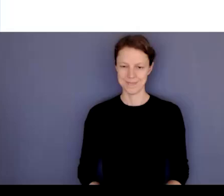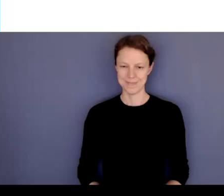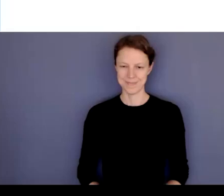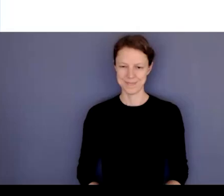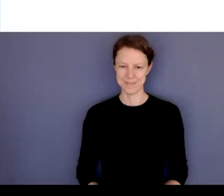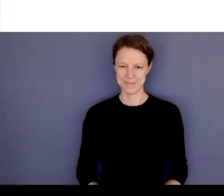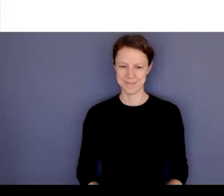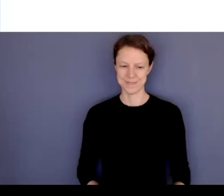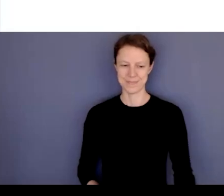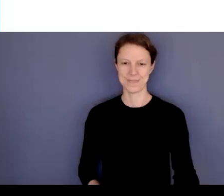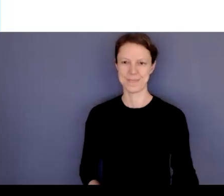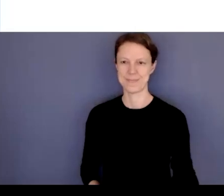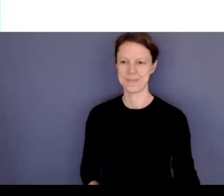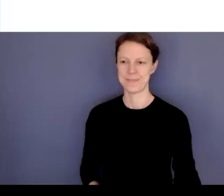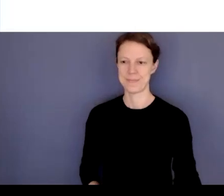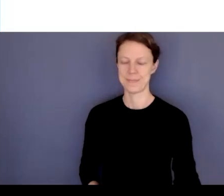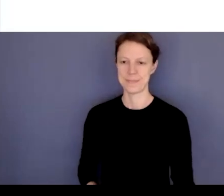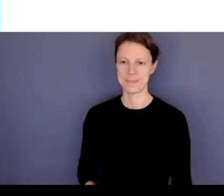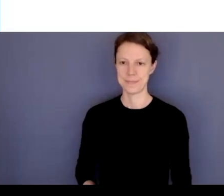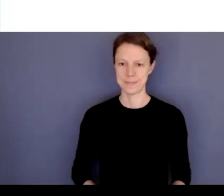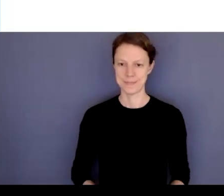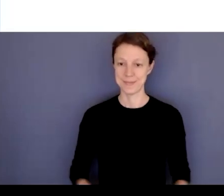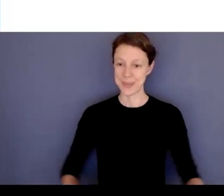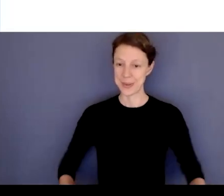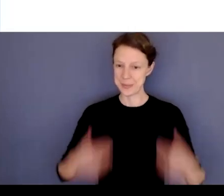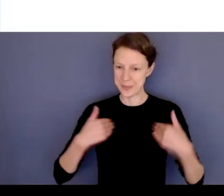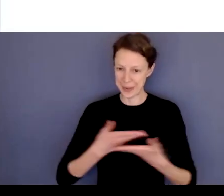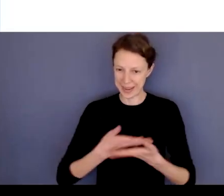Good morning, everybody. I can see the numbers in the